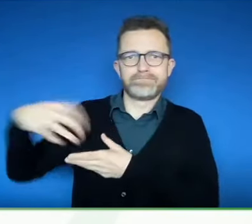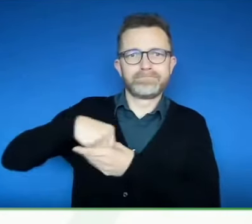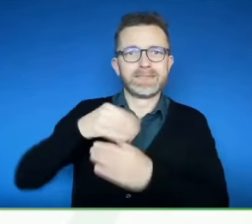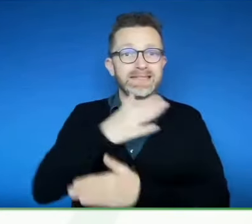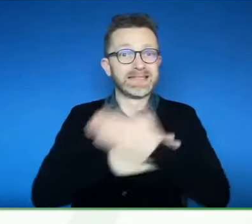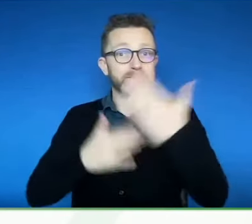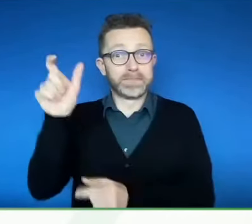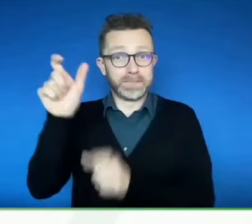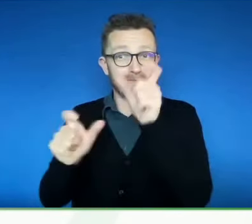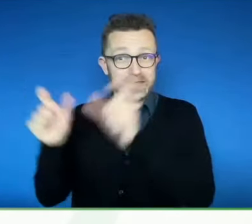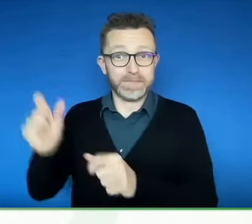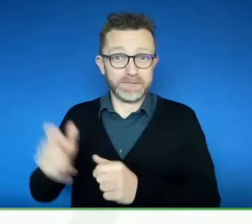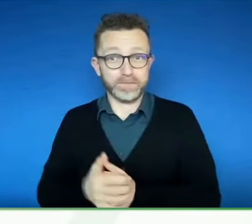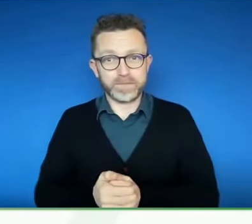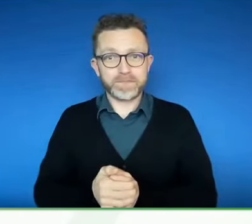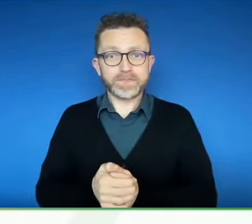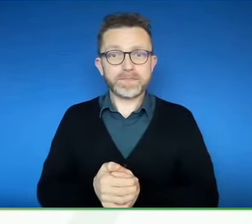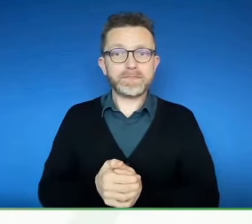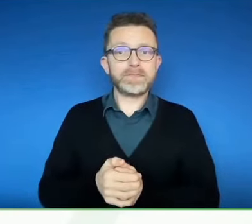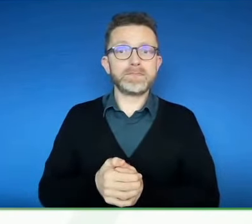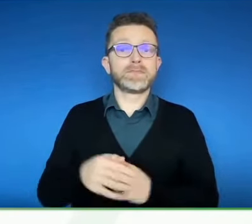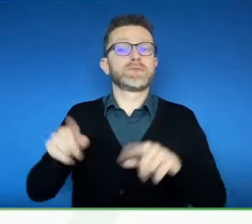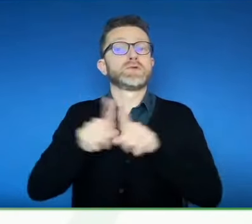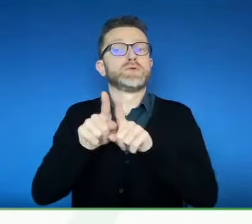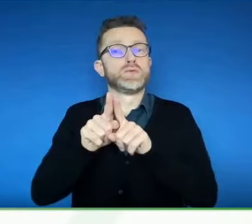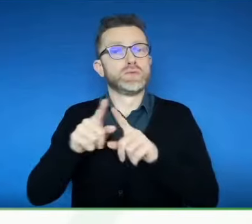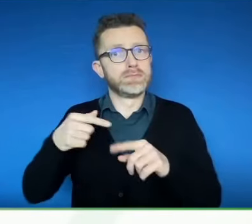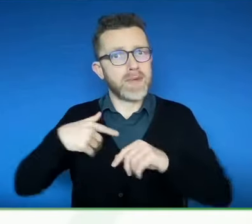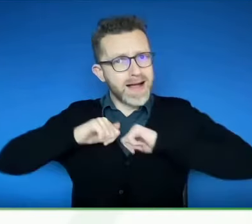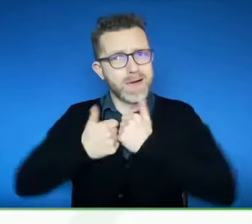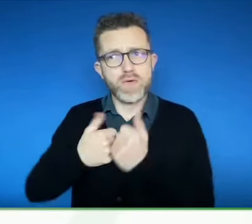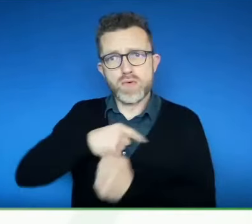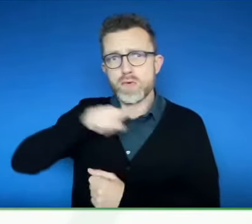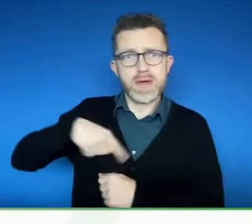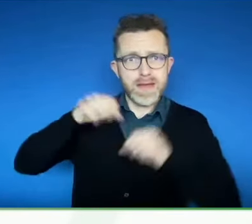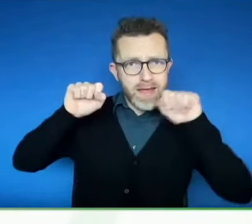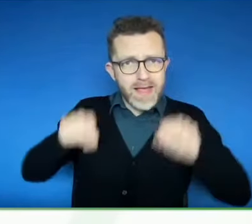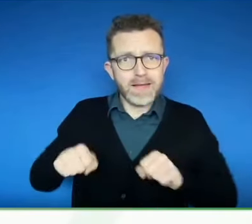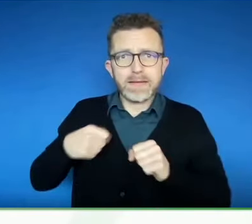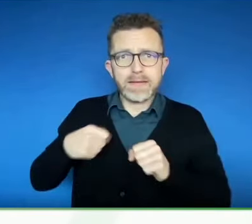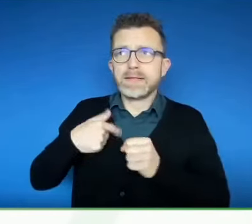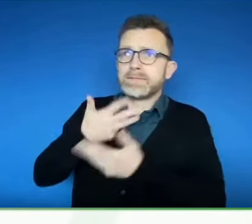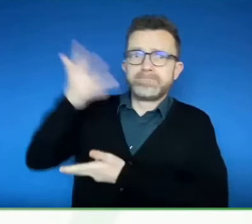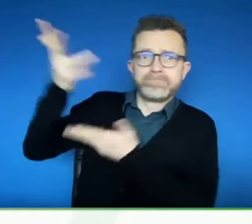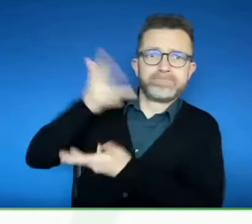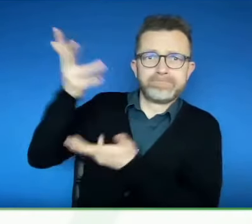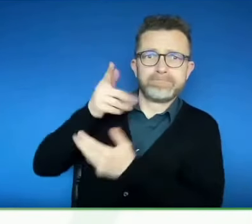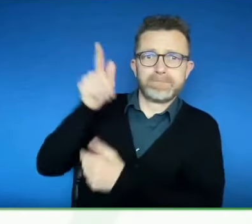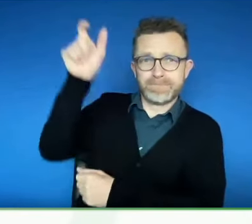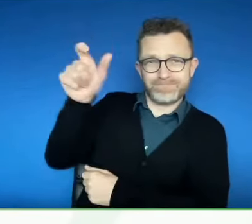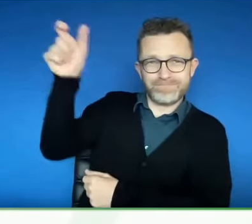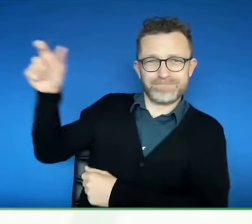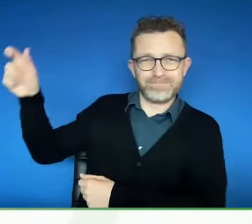the stage from Australia, to Ghana, from Brazil to Israel and everything in between, that was, OK everyone is here!